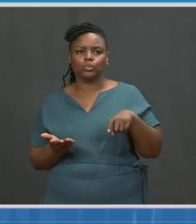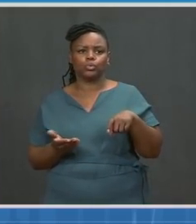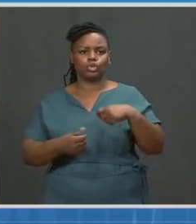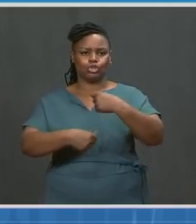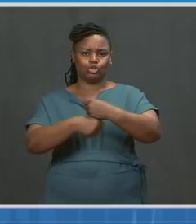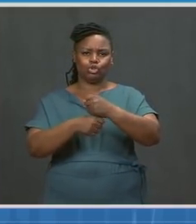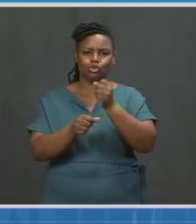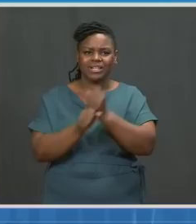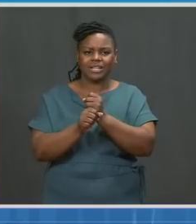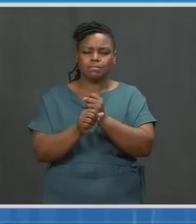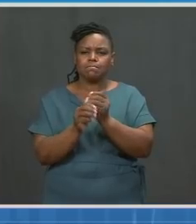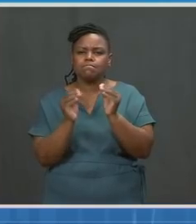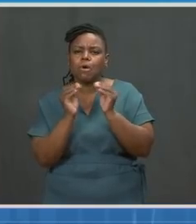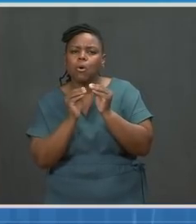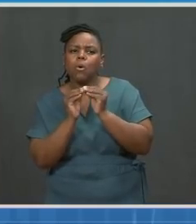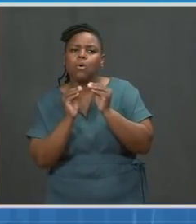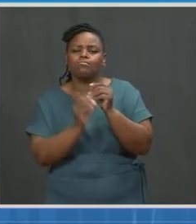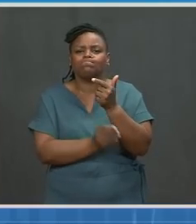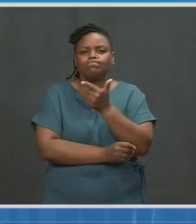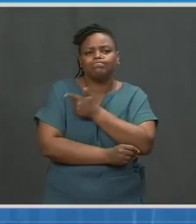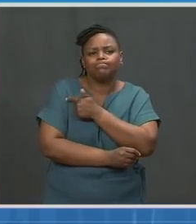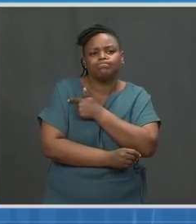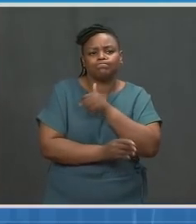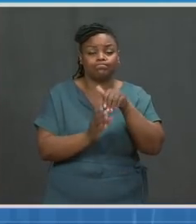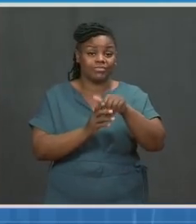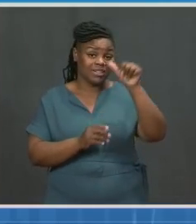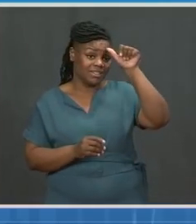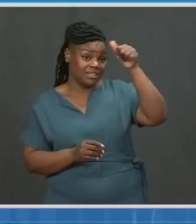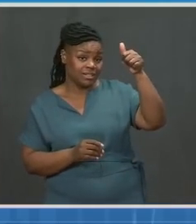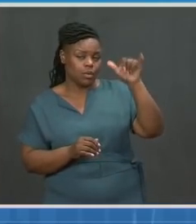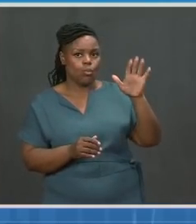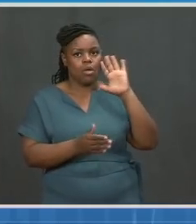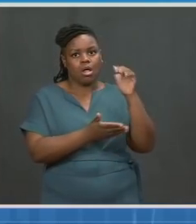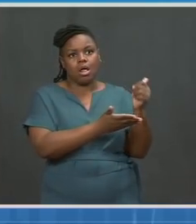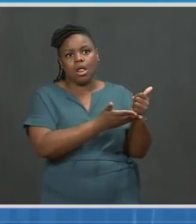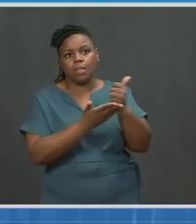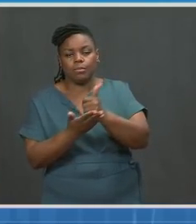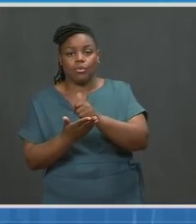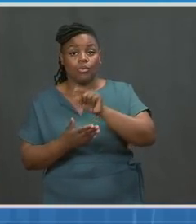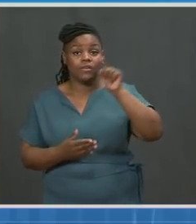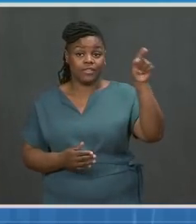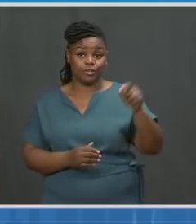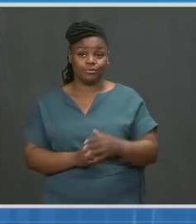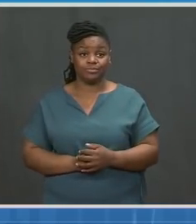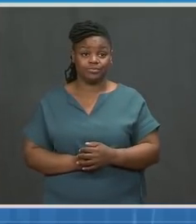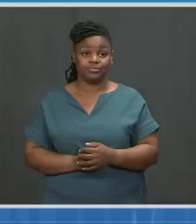which I think is going to be an important help there. So, with that, I'm going to come and bring this to a close.